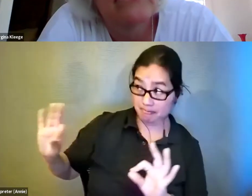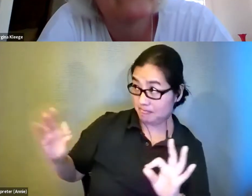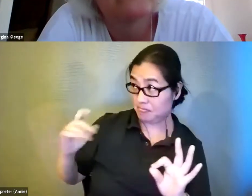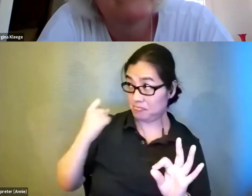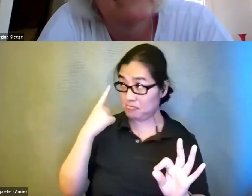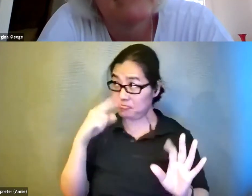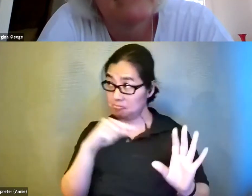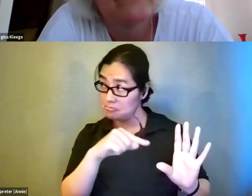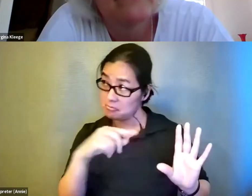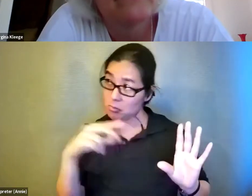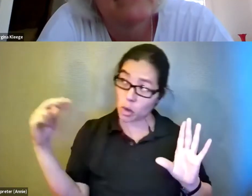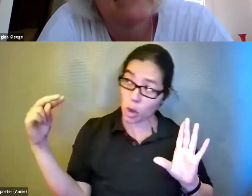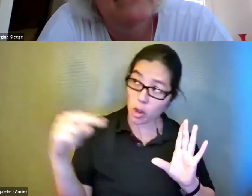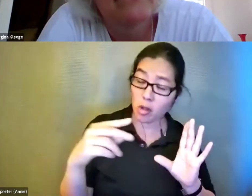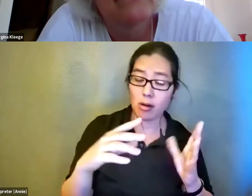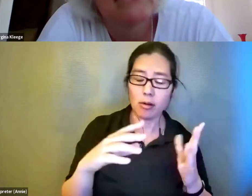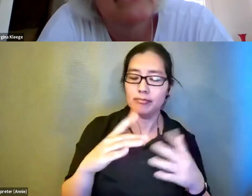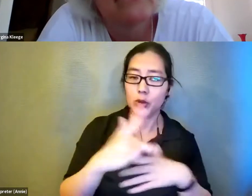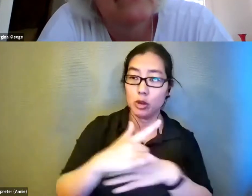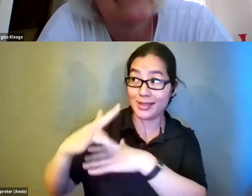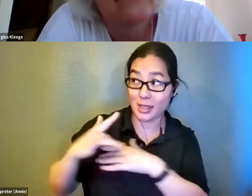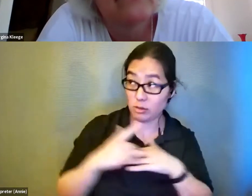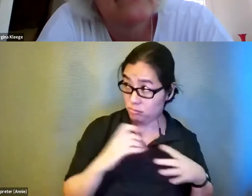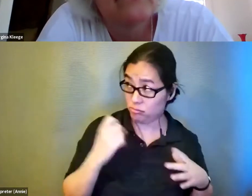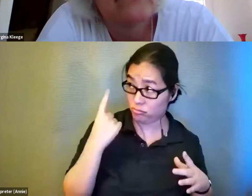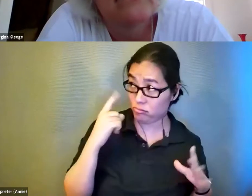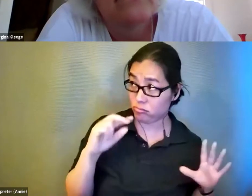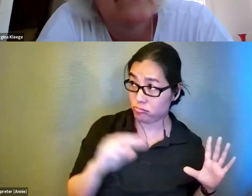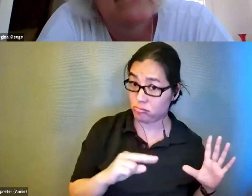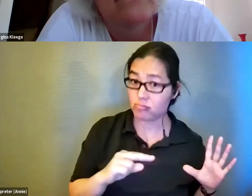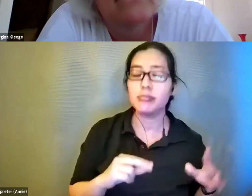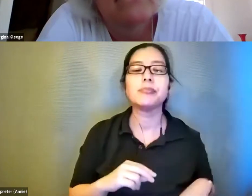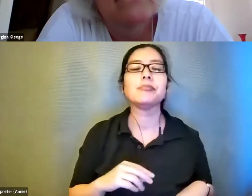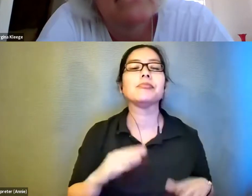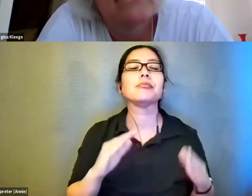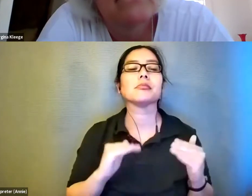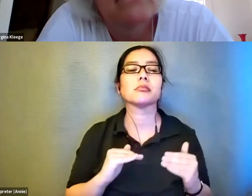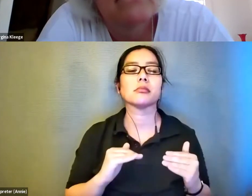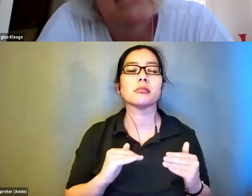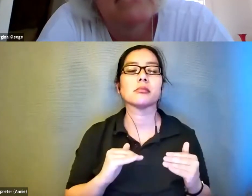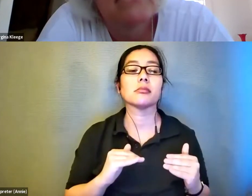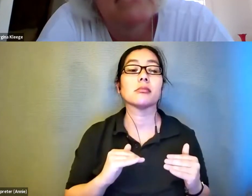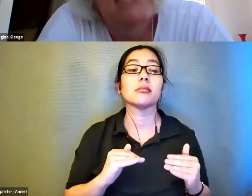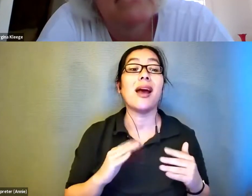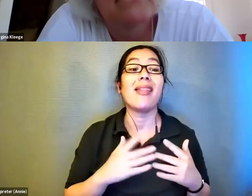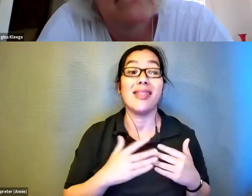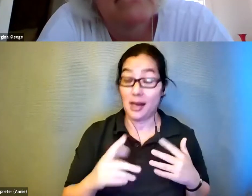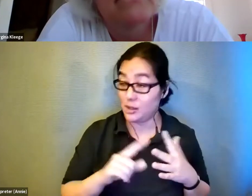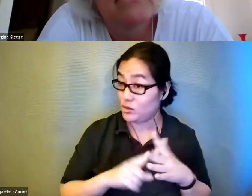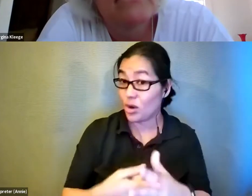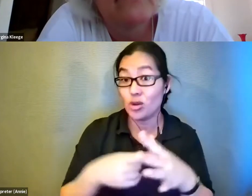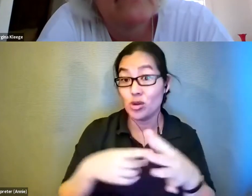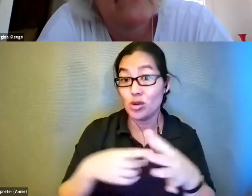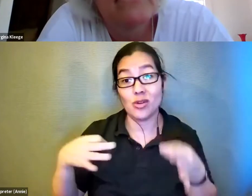at that point I start learning how to describe things as well as how